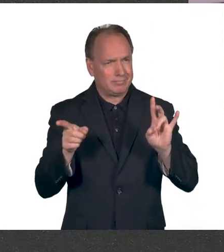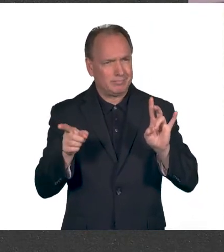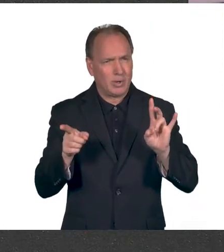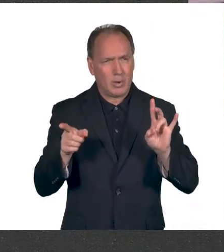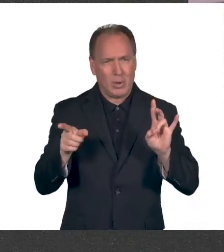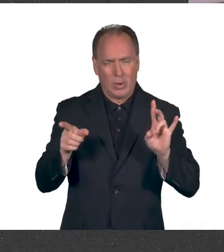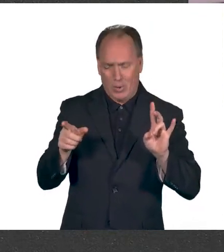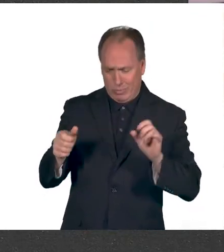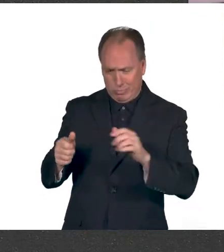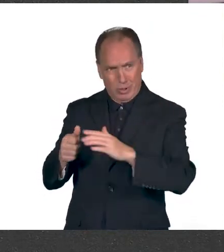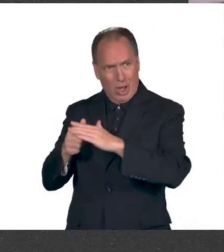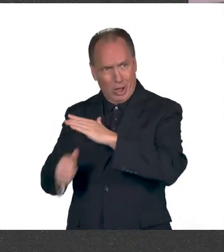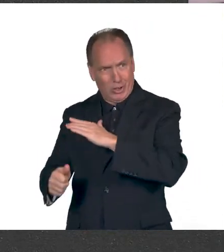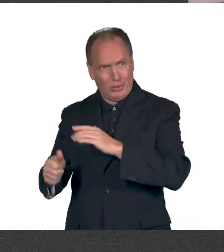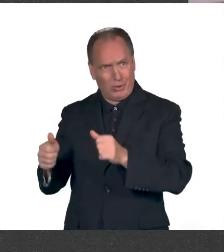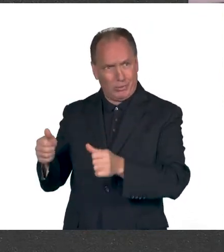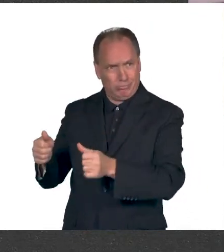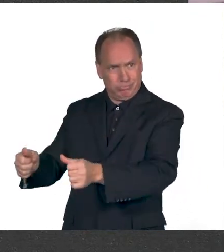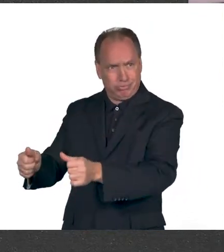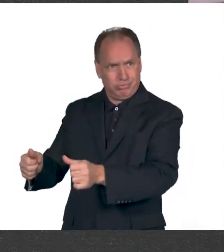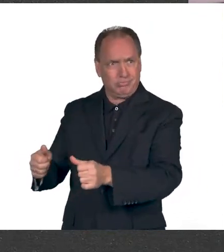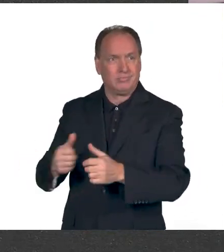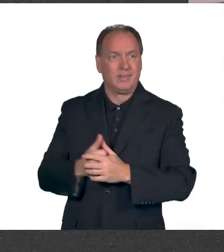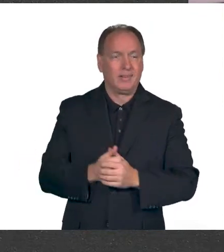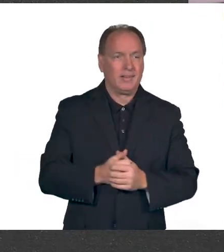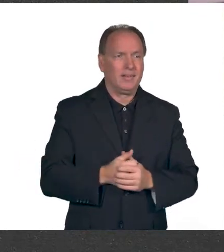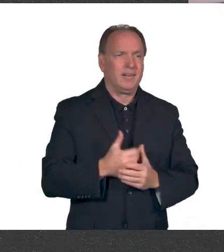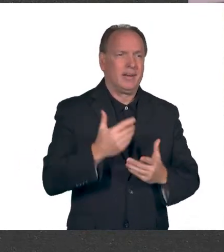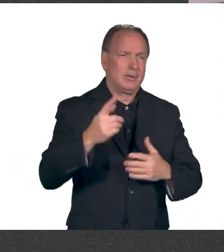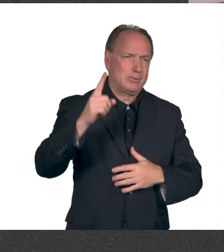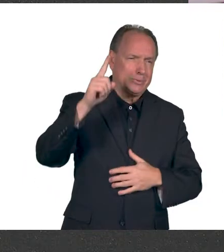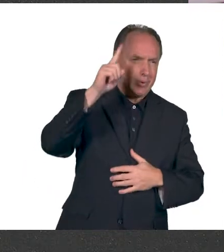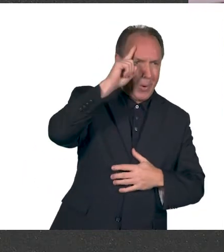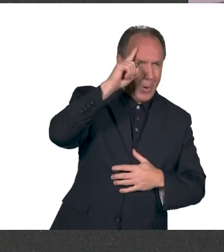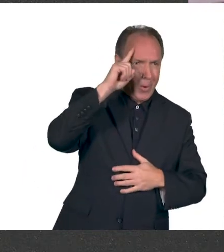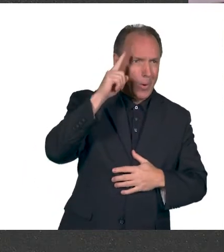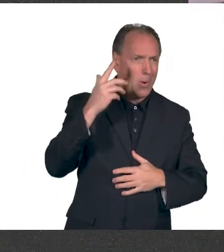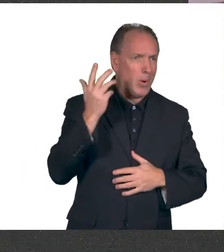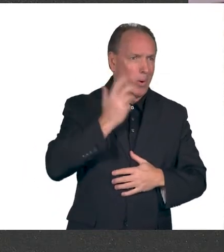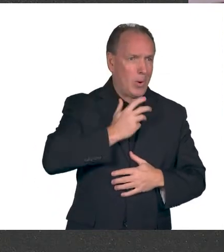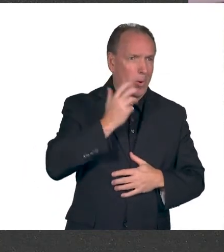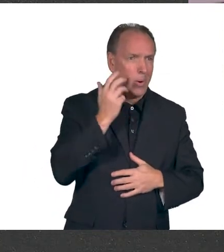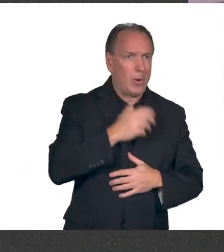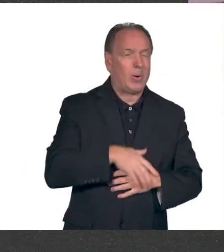I'm going to have to put him underneath the seven, he's so tall.